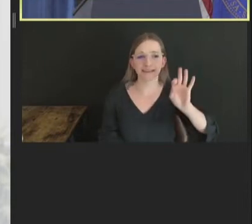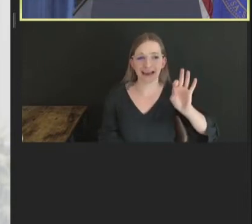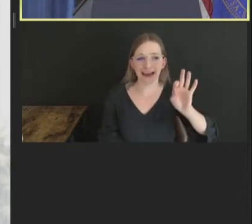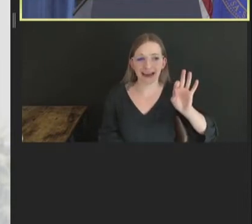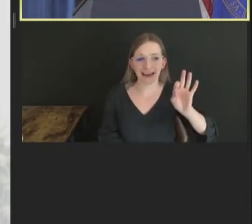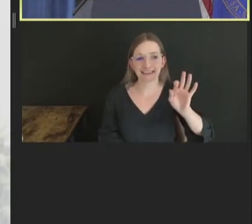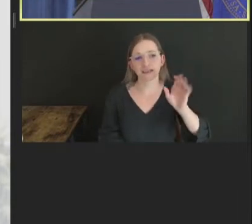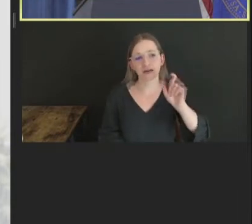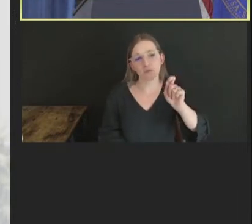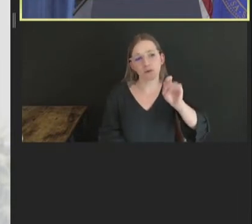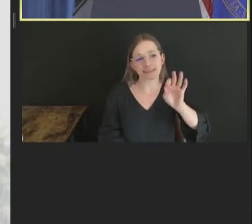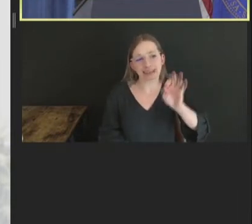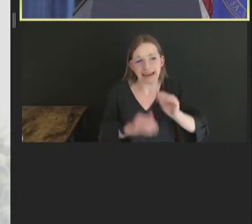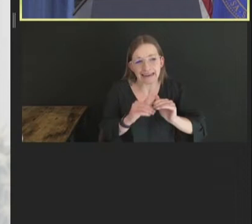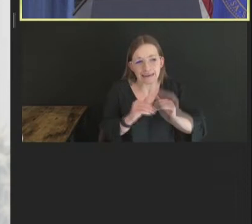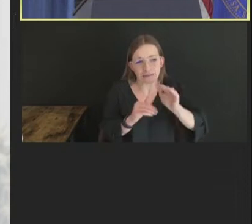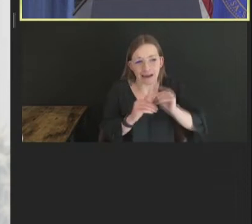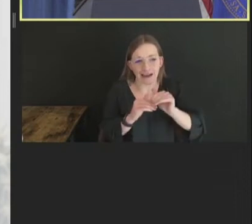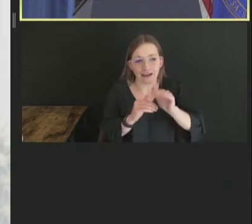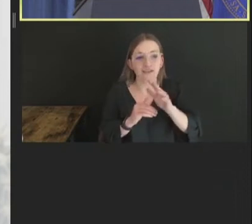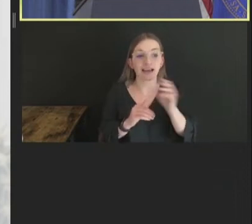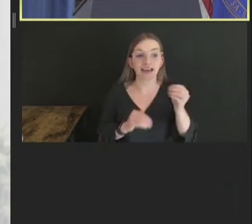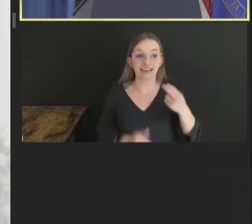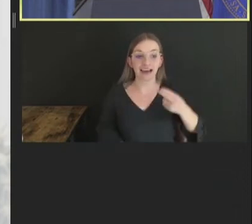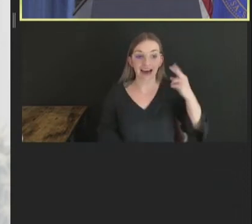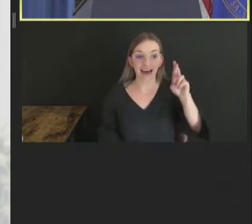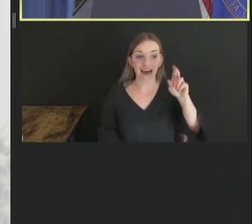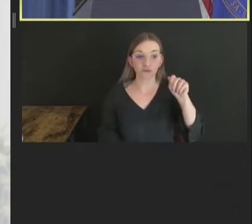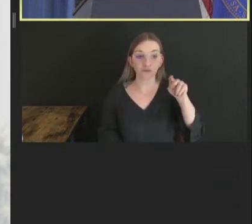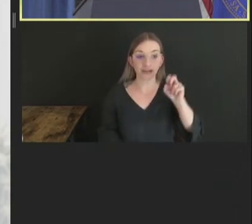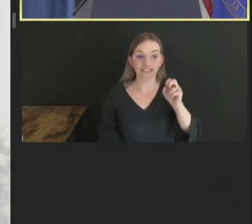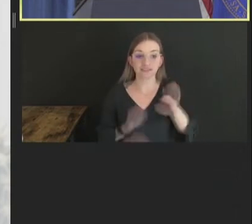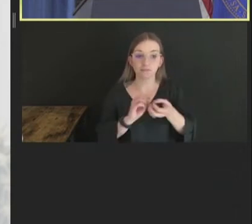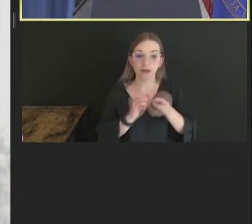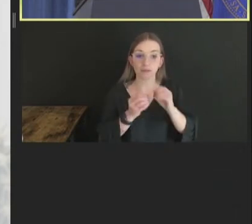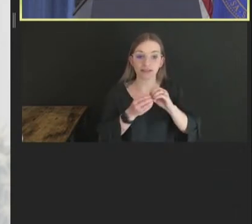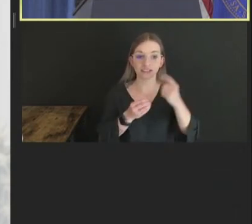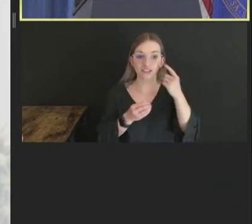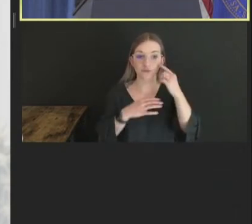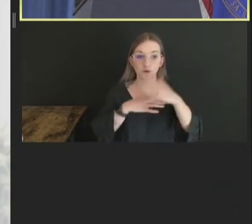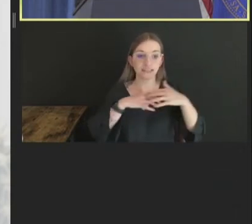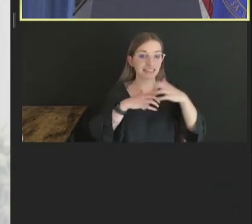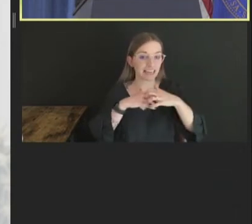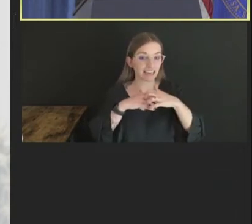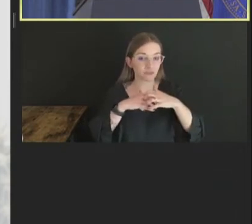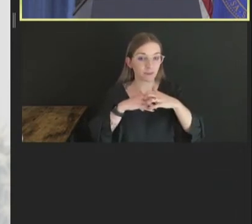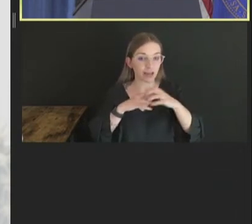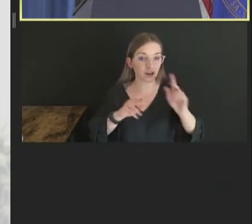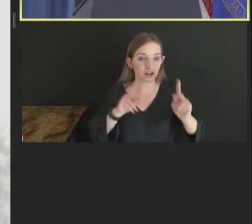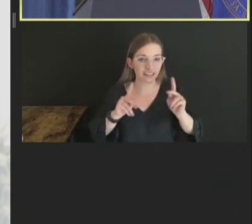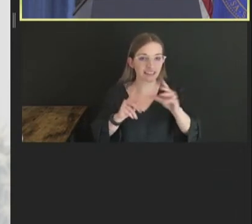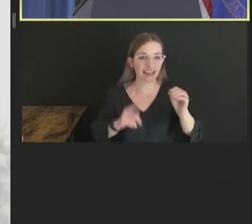and then very high rates, population of American Indians, Native Americans, and Latinx Arizonans.